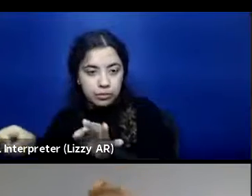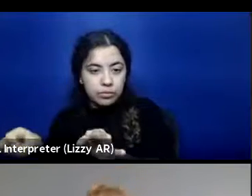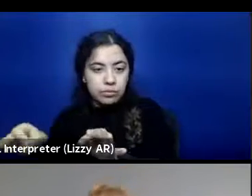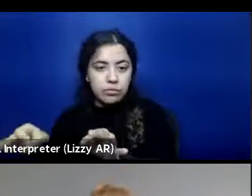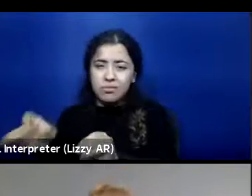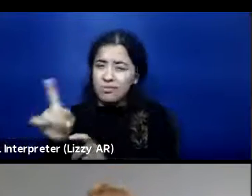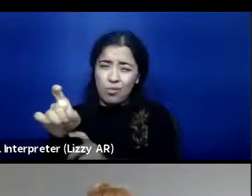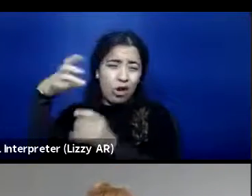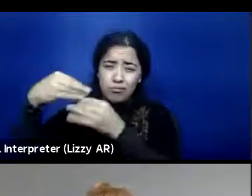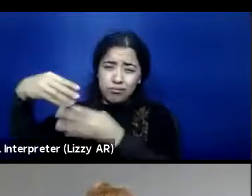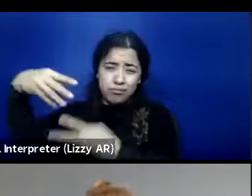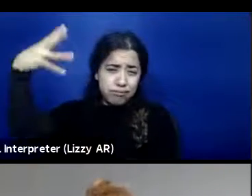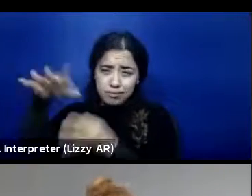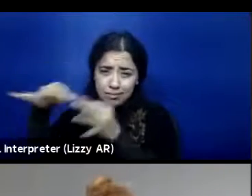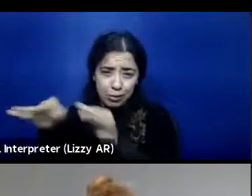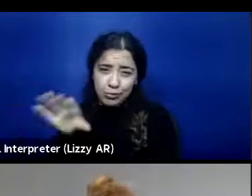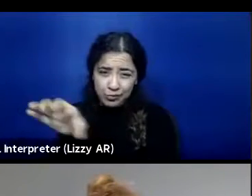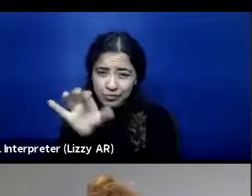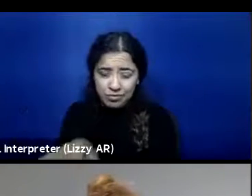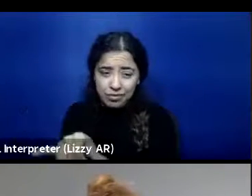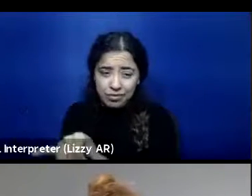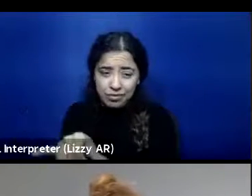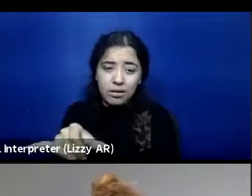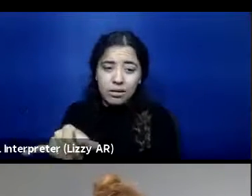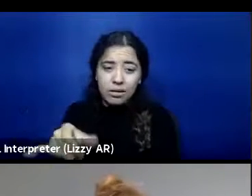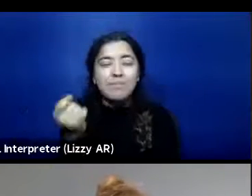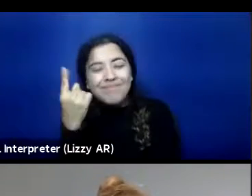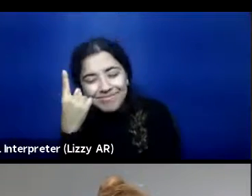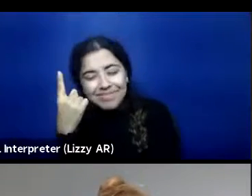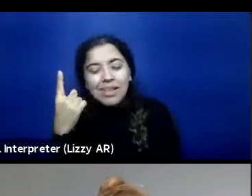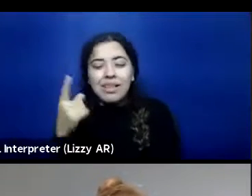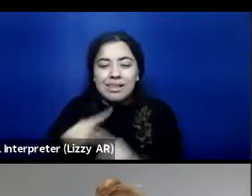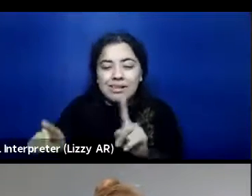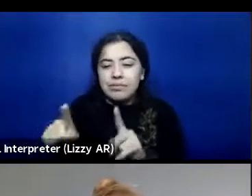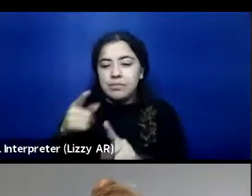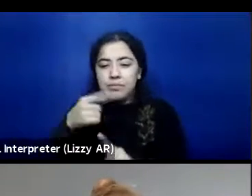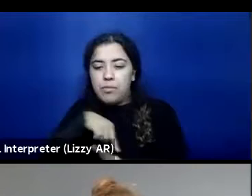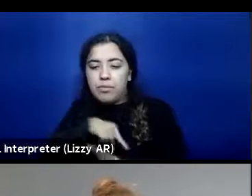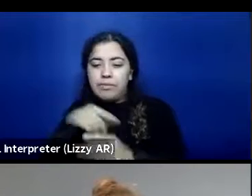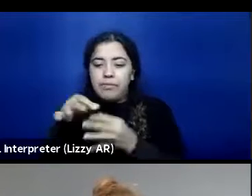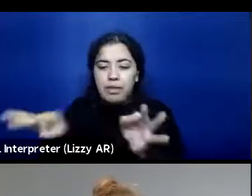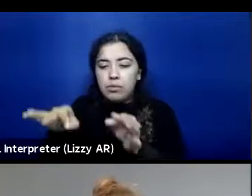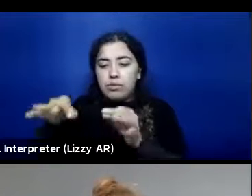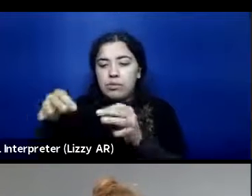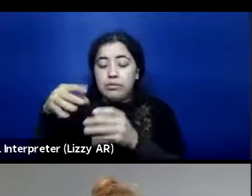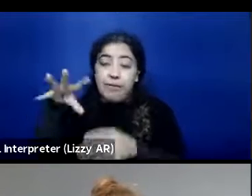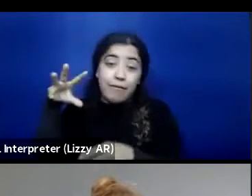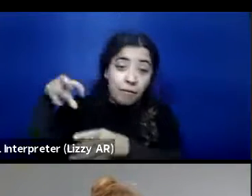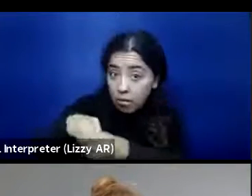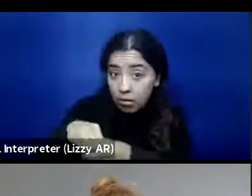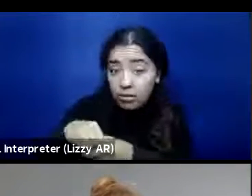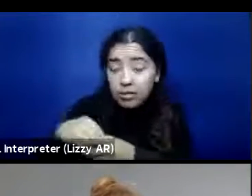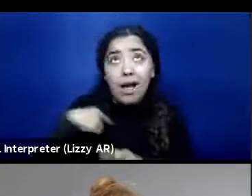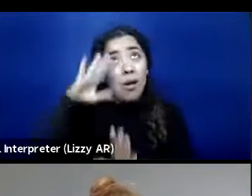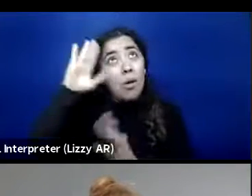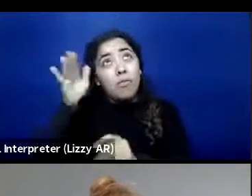depending on the pairs of languages that are involved. And so, at some point I hope we'll be able to allow people